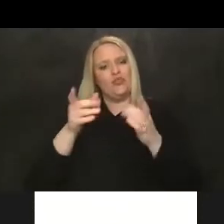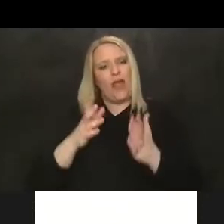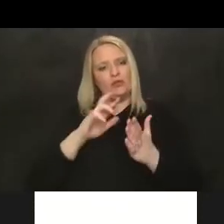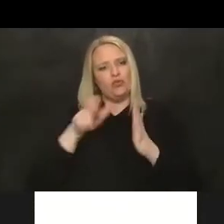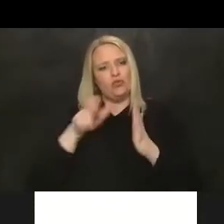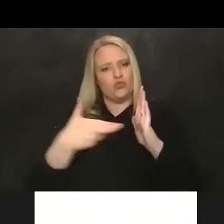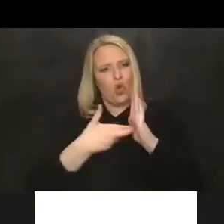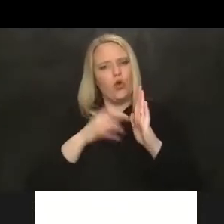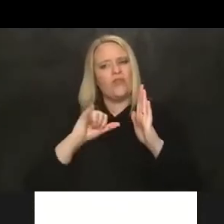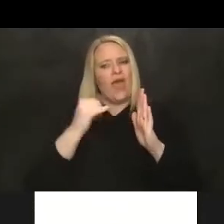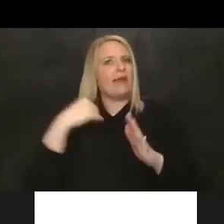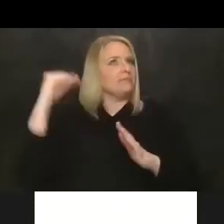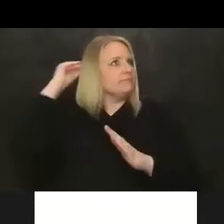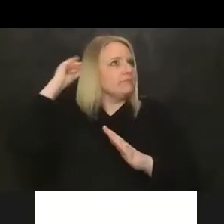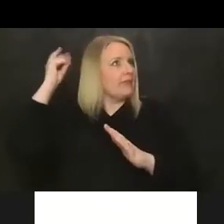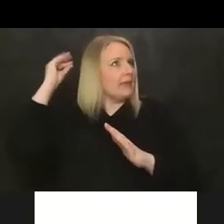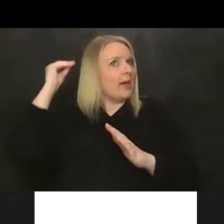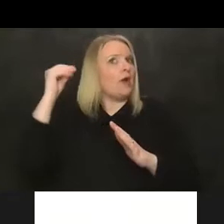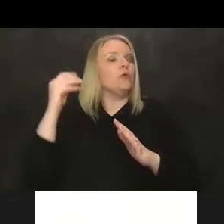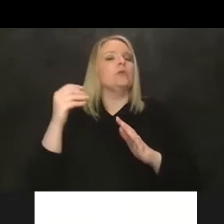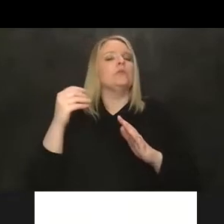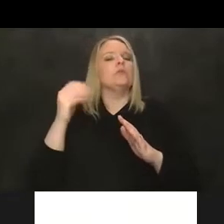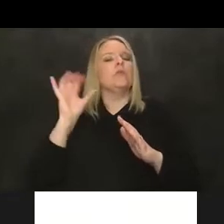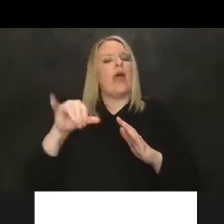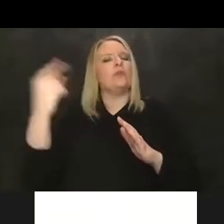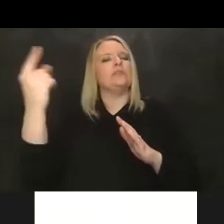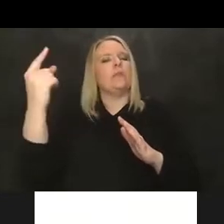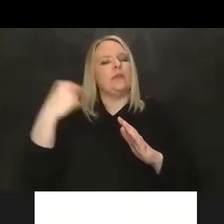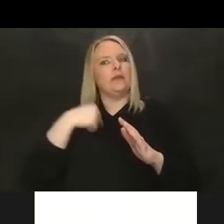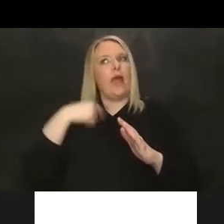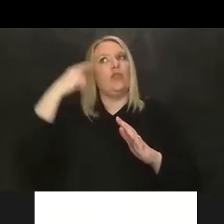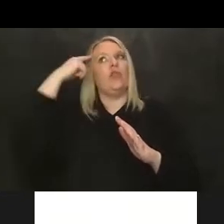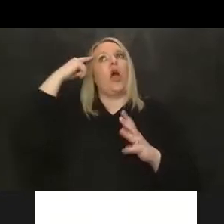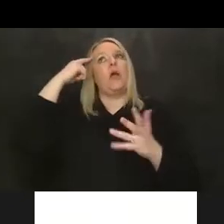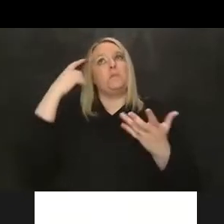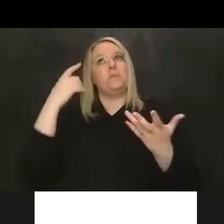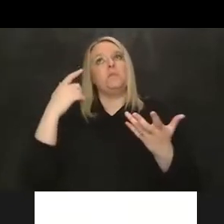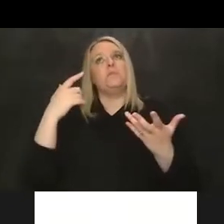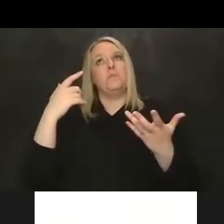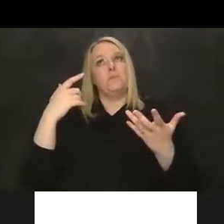the back of my head for a while, and it was always something that I thought about, was something that